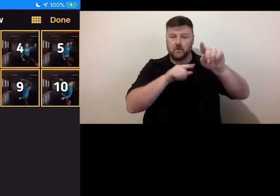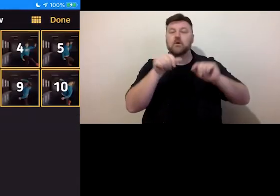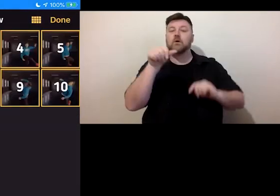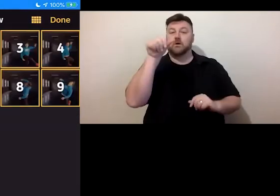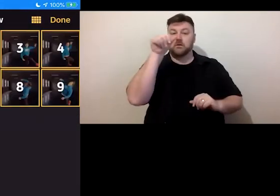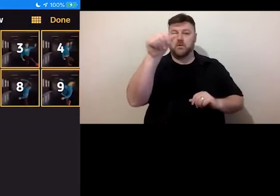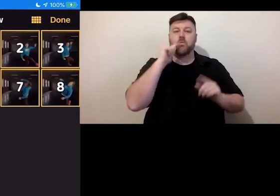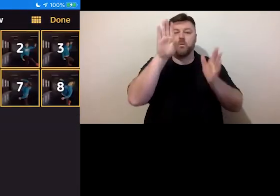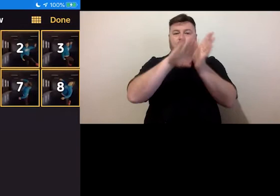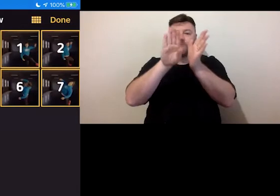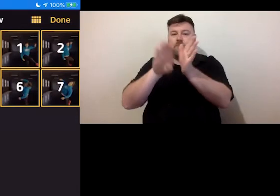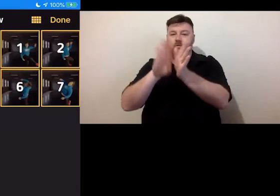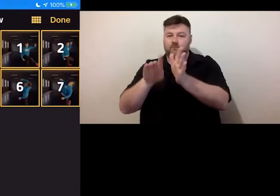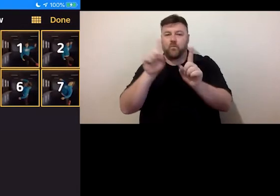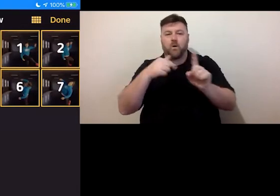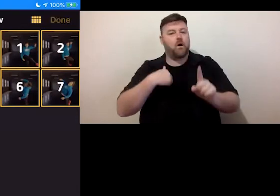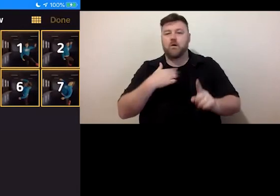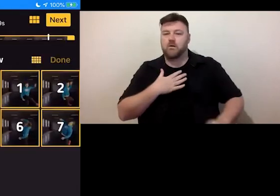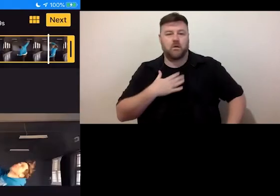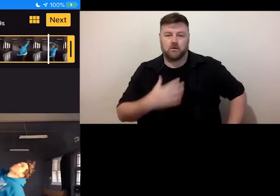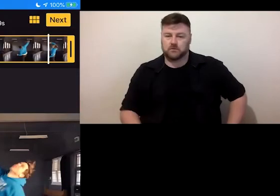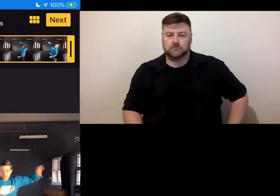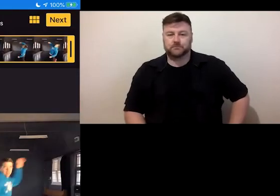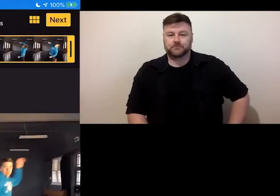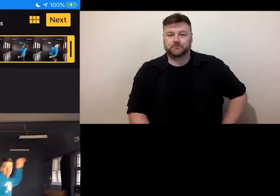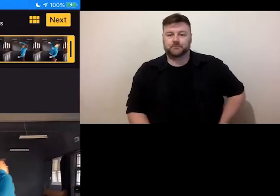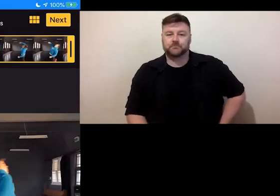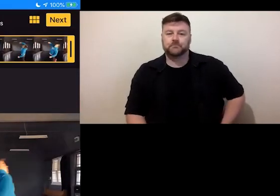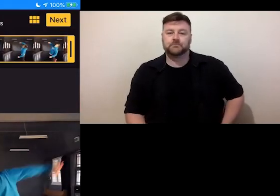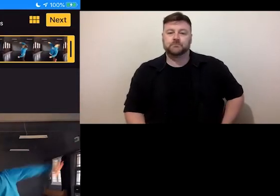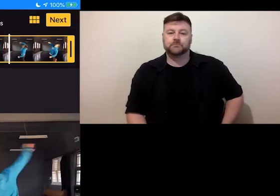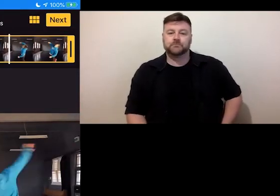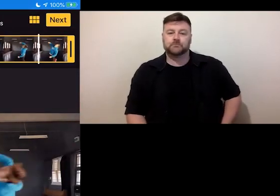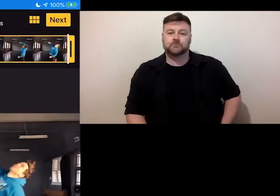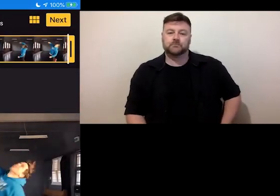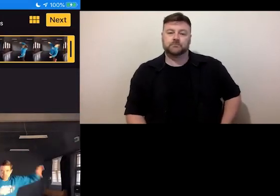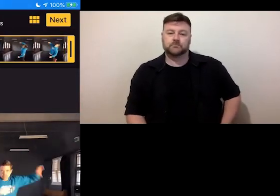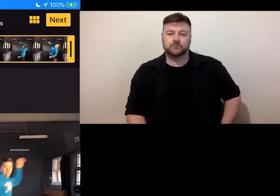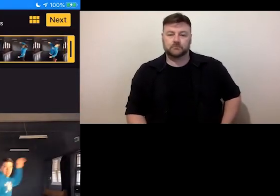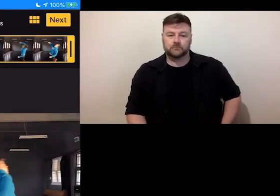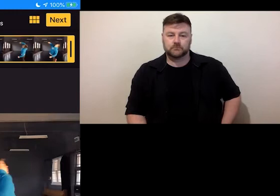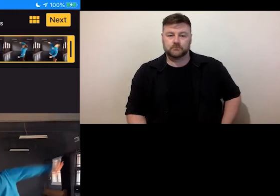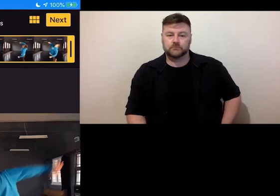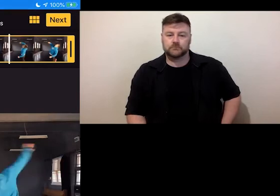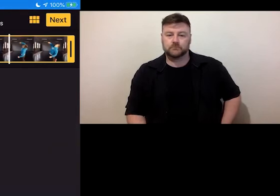and I would take out those frames where I'm staring down the camera. Look, there's still a few there.